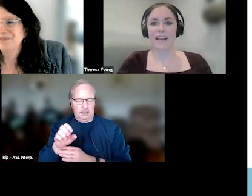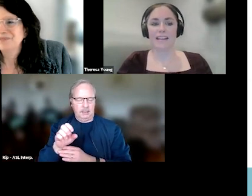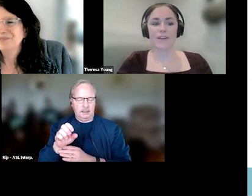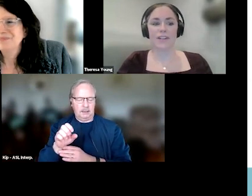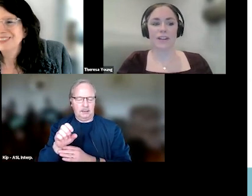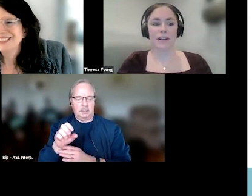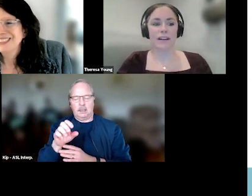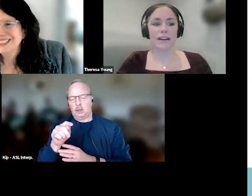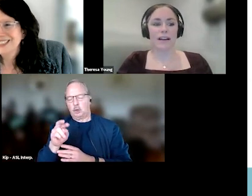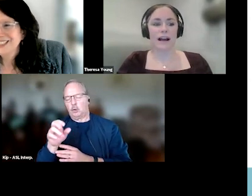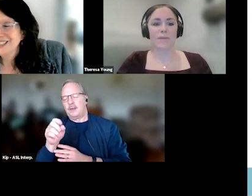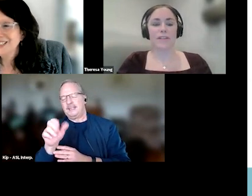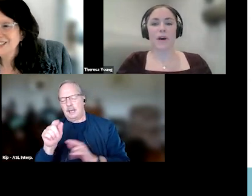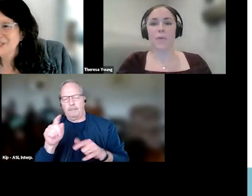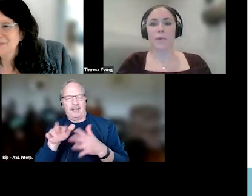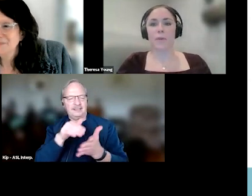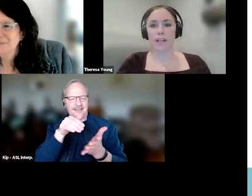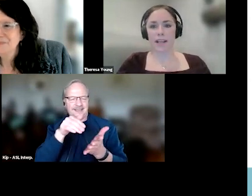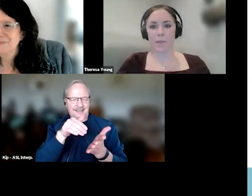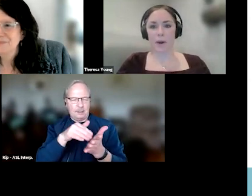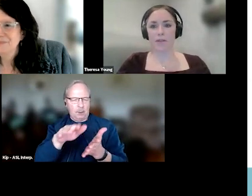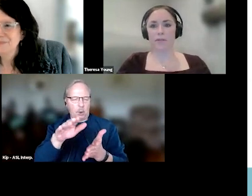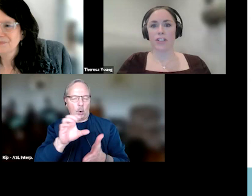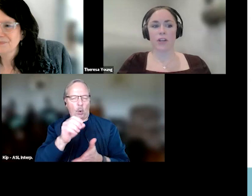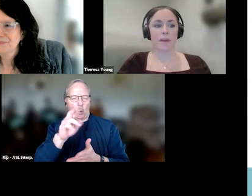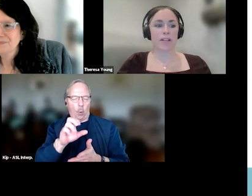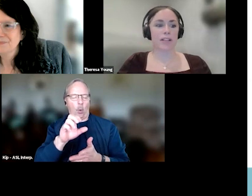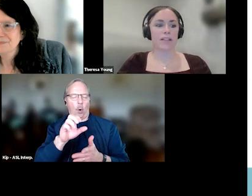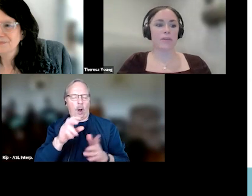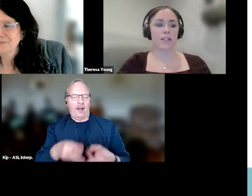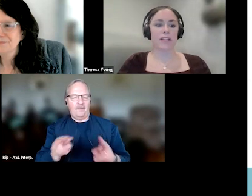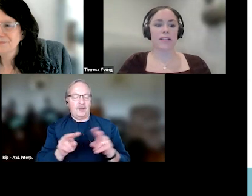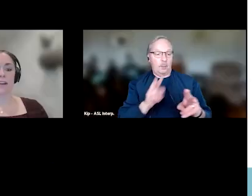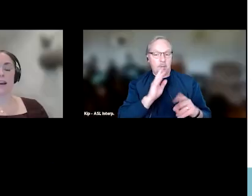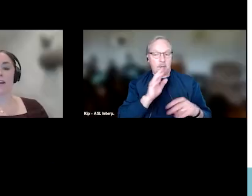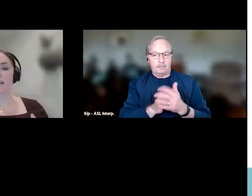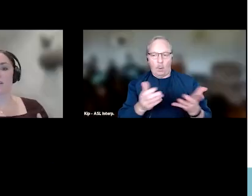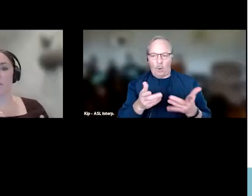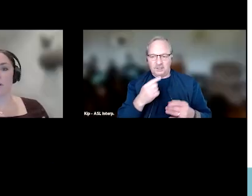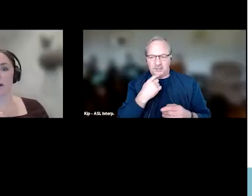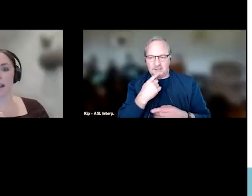Hi, thanks, Rachel. So when we're talking about what Rachel mentioned, which is assessing for